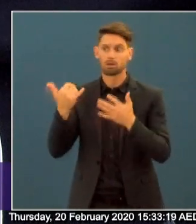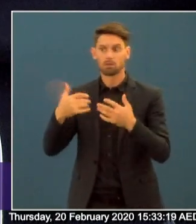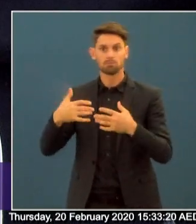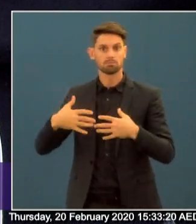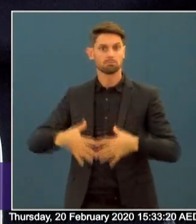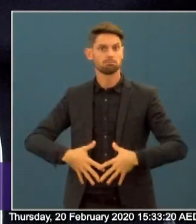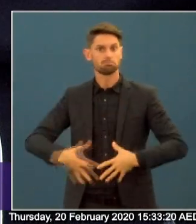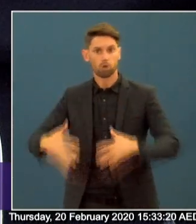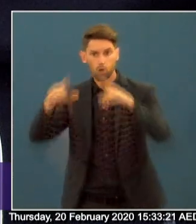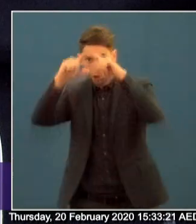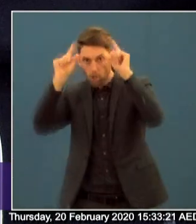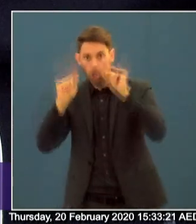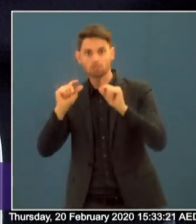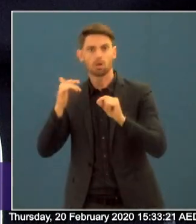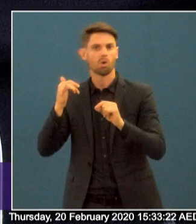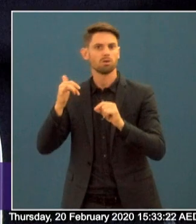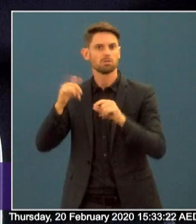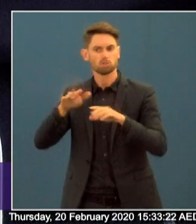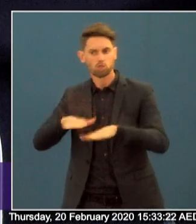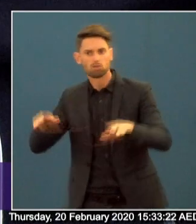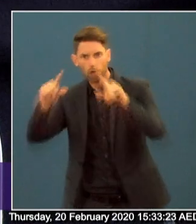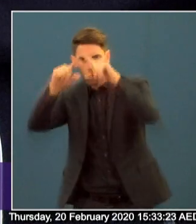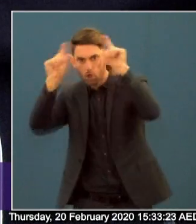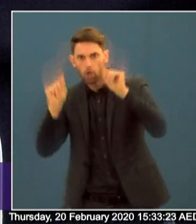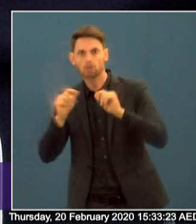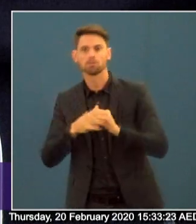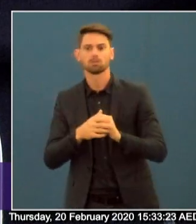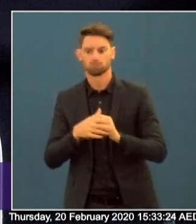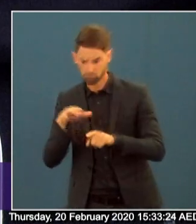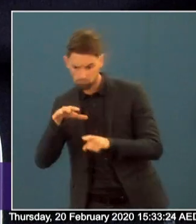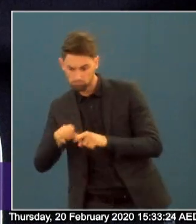through early childhood programs, such as preschool or child care.